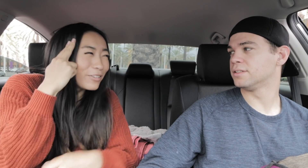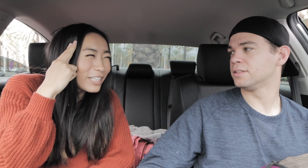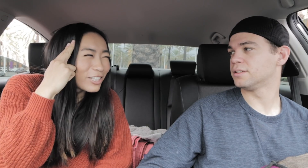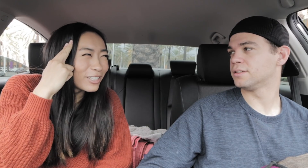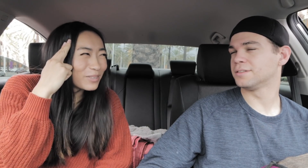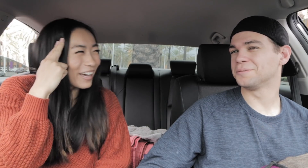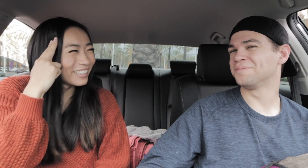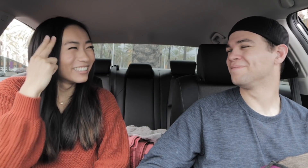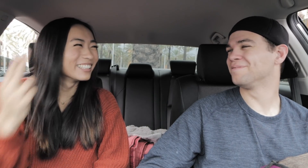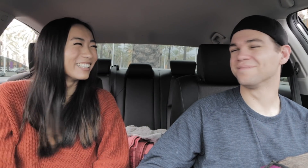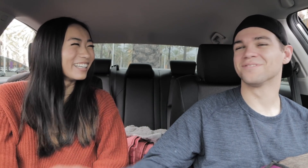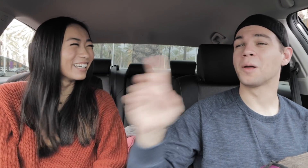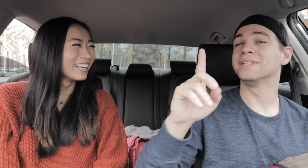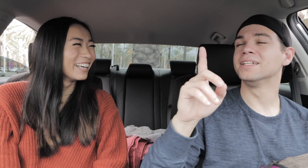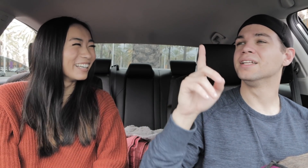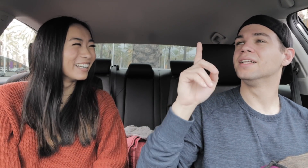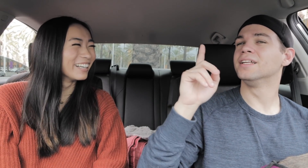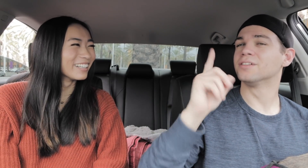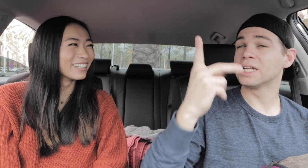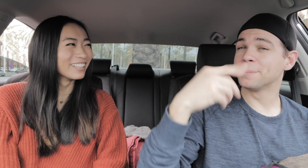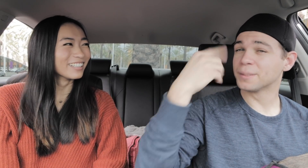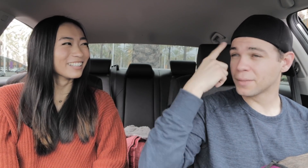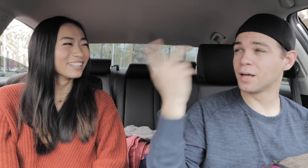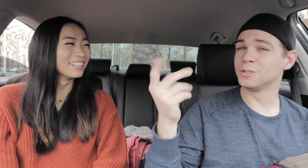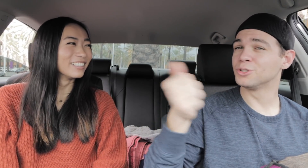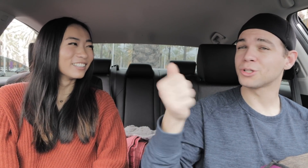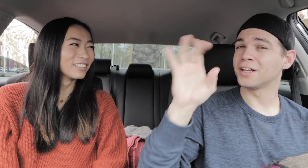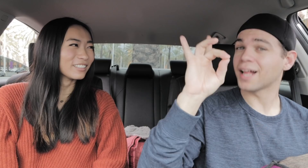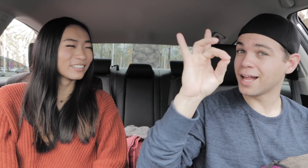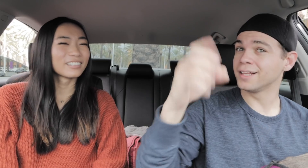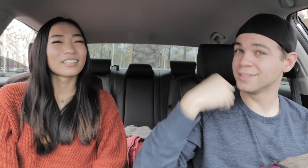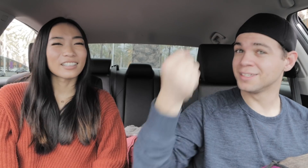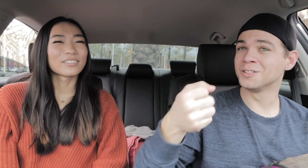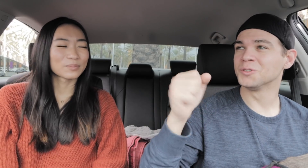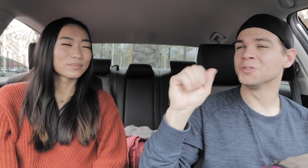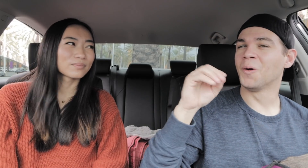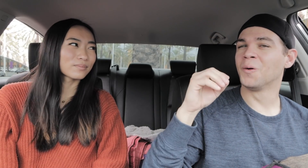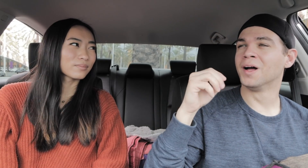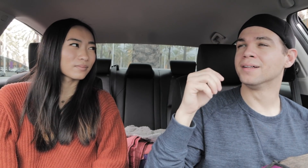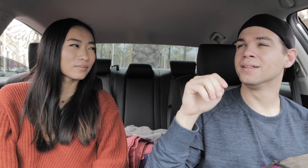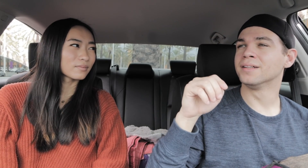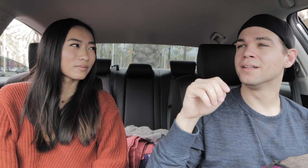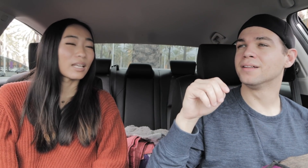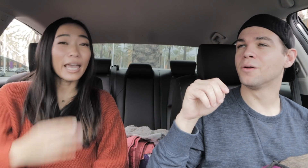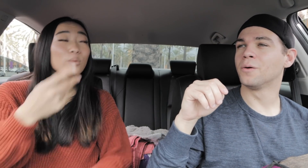Keep in mind we've been together 8 years